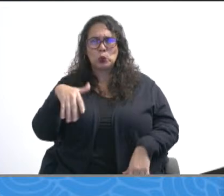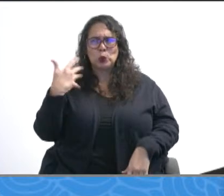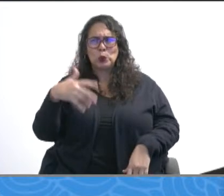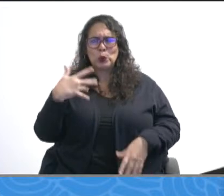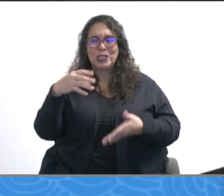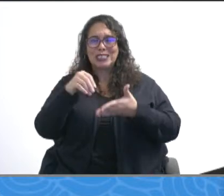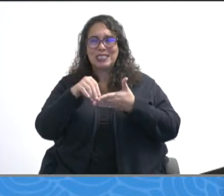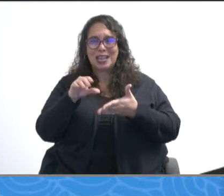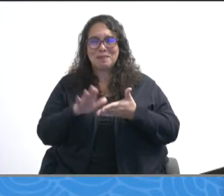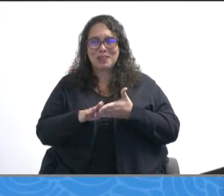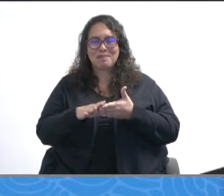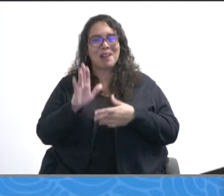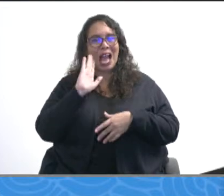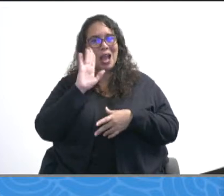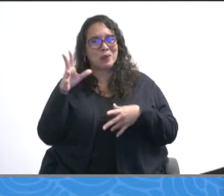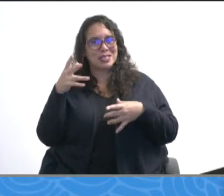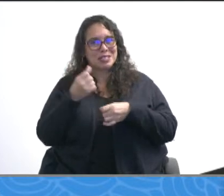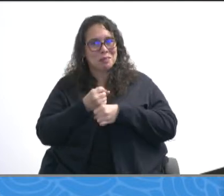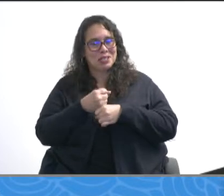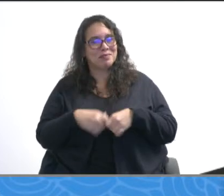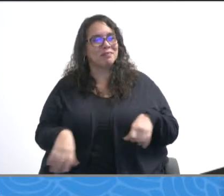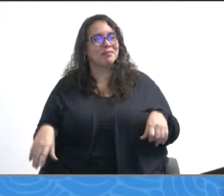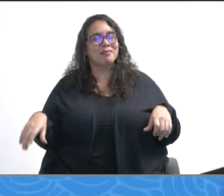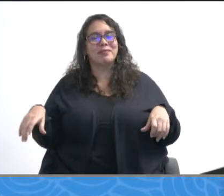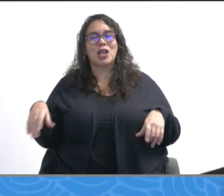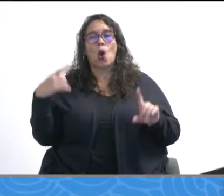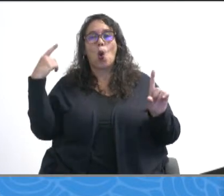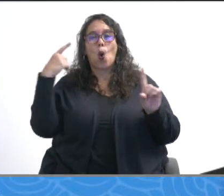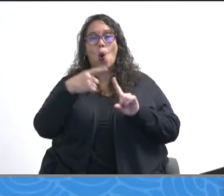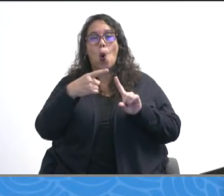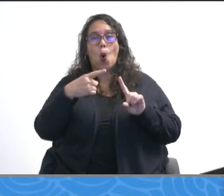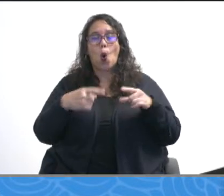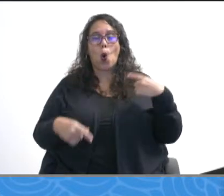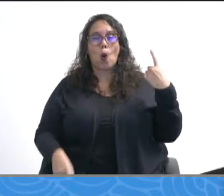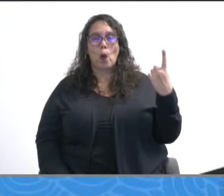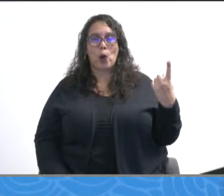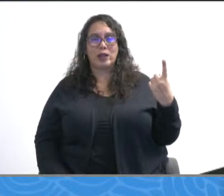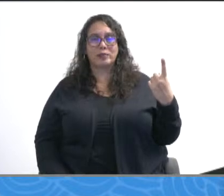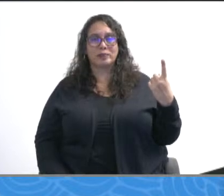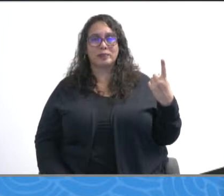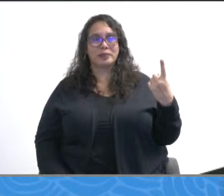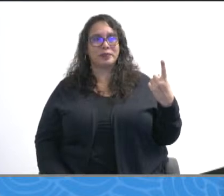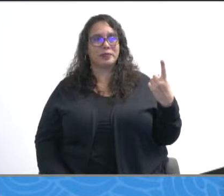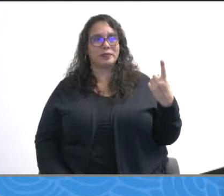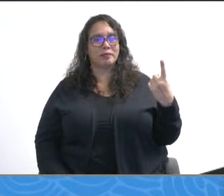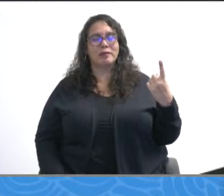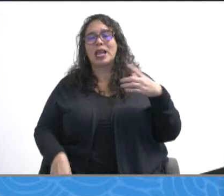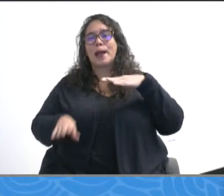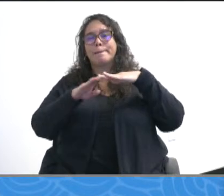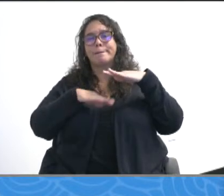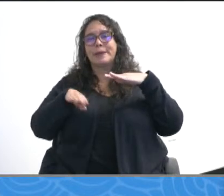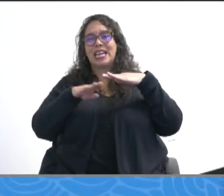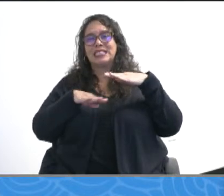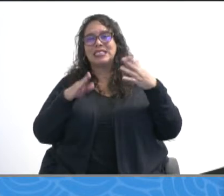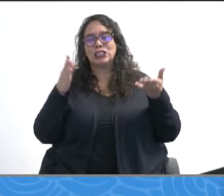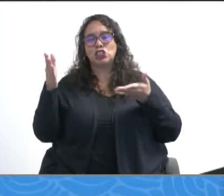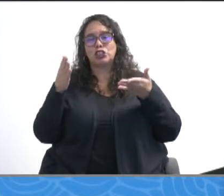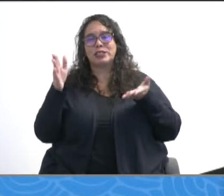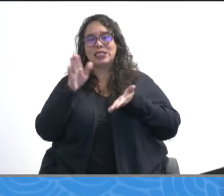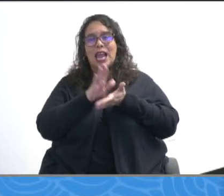So goal number one talks about the basic services for academic success.